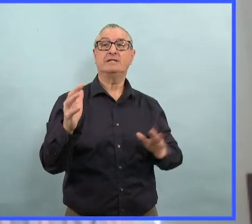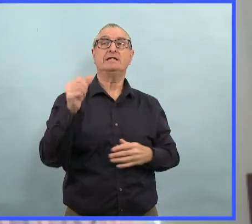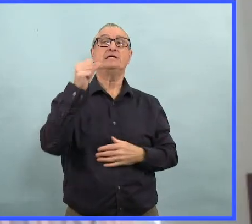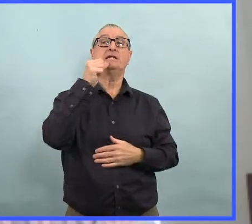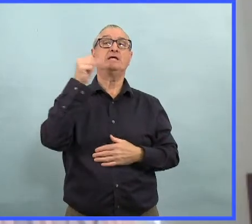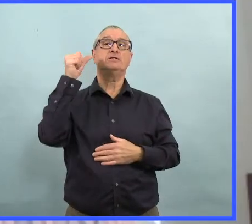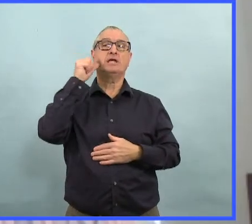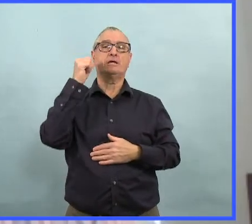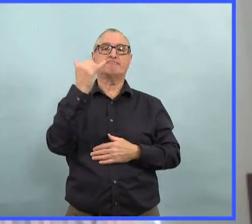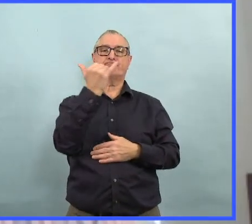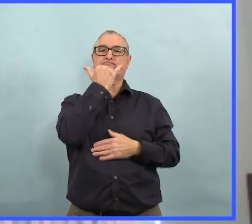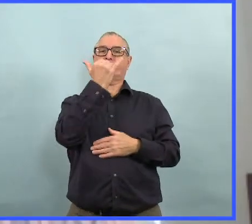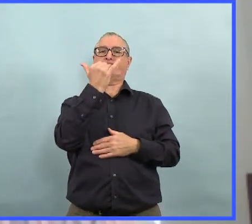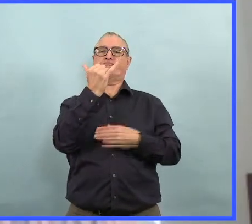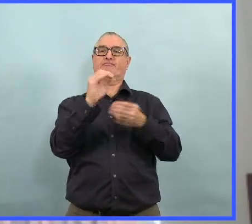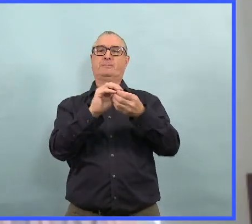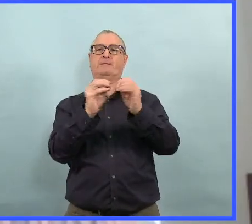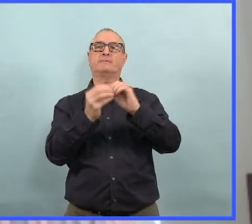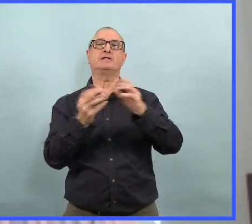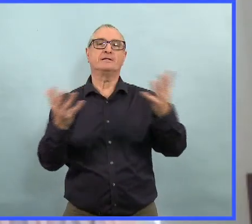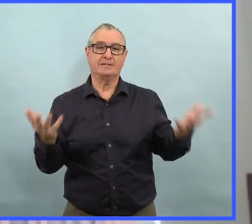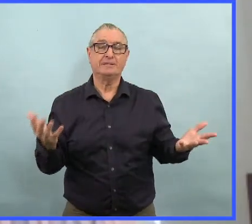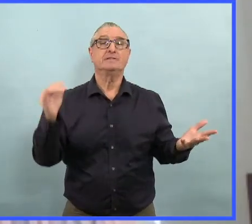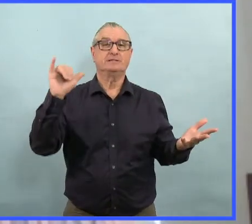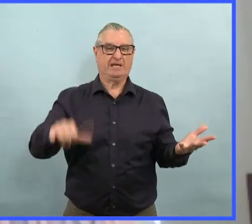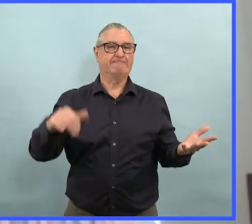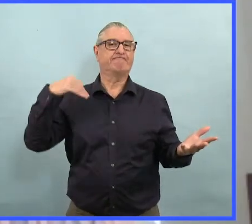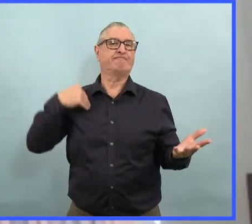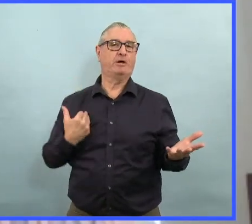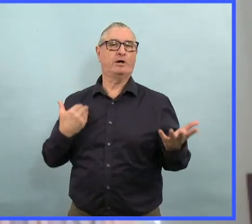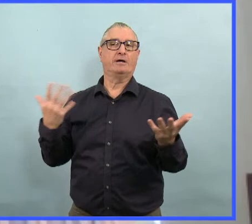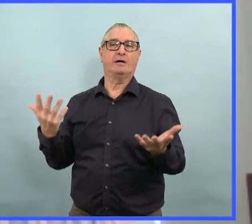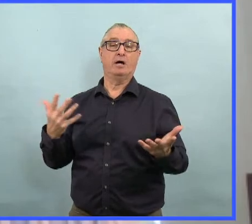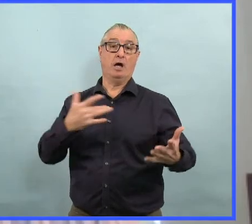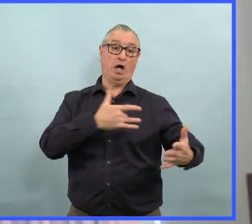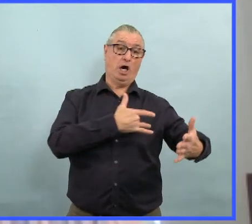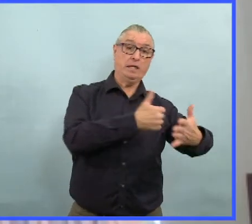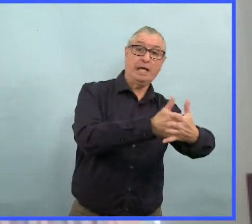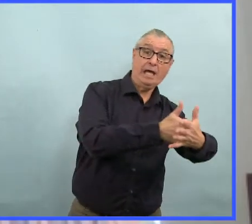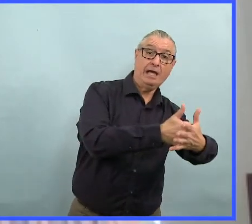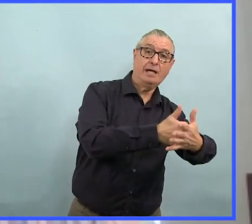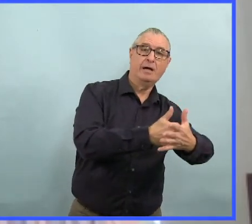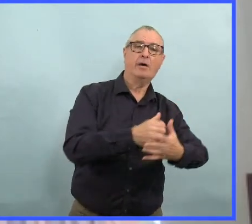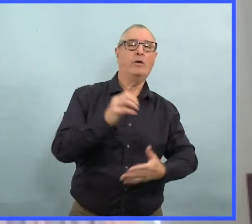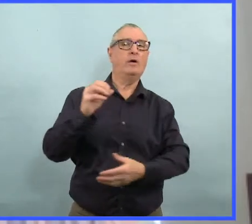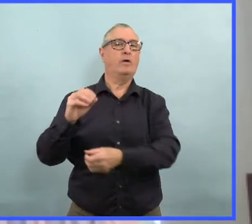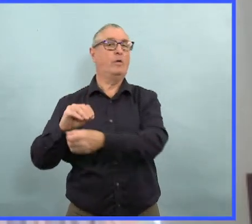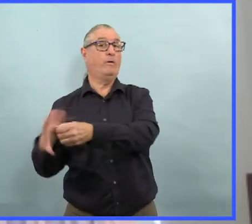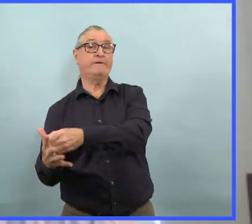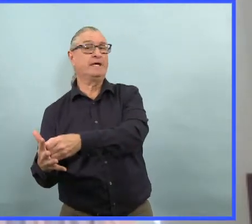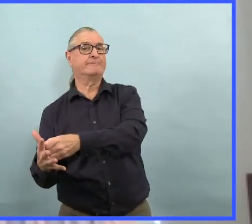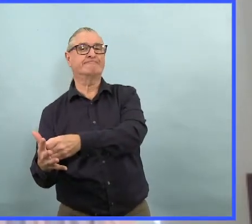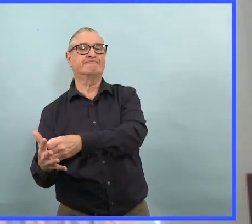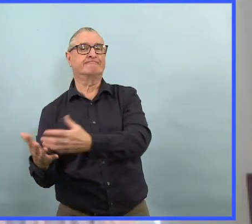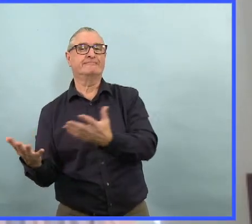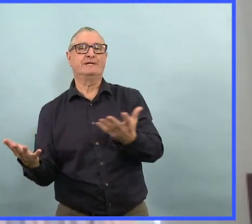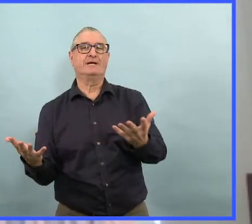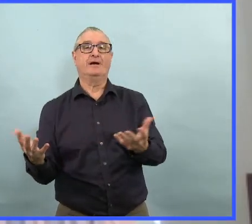related to severe outcomes in many ways as we go back and review uh you know so typically the the